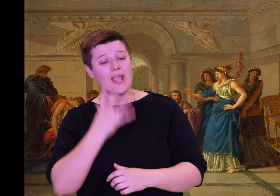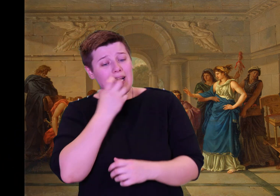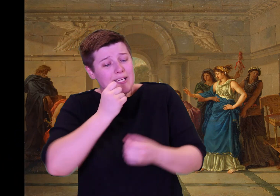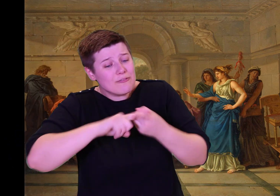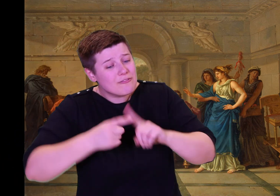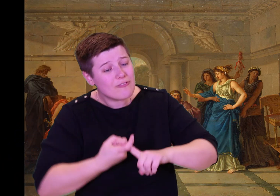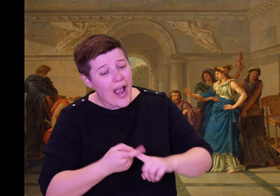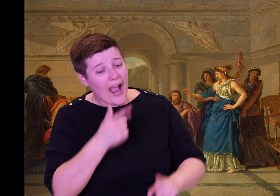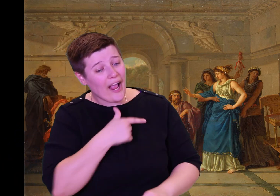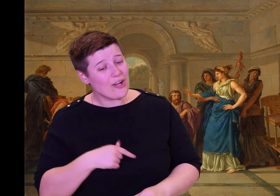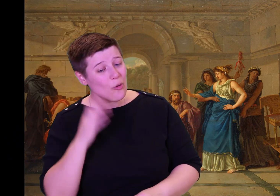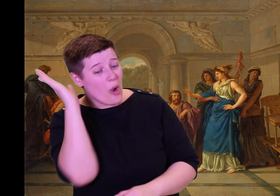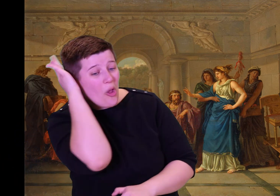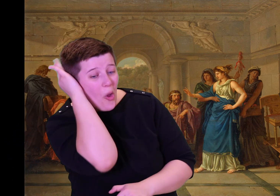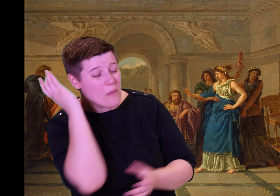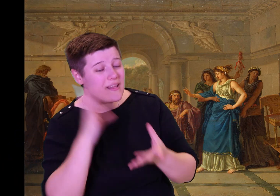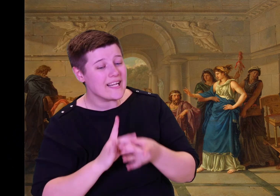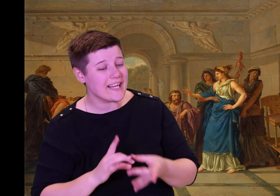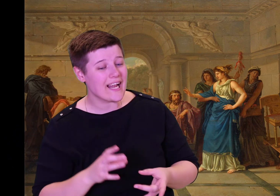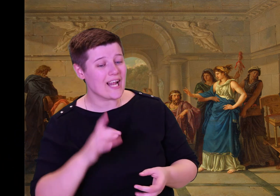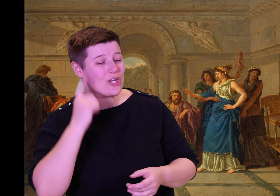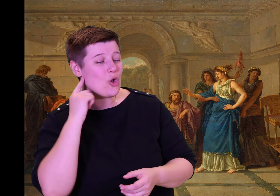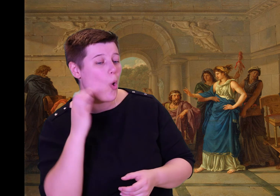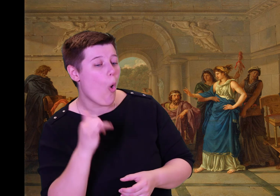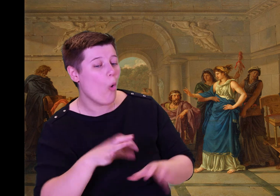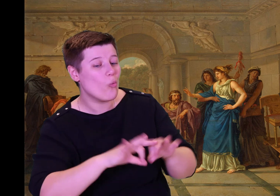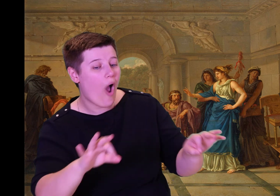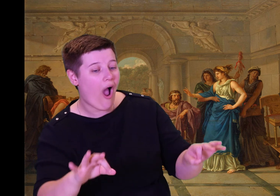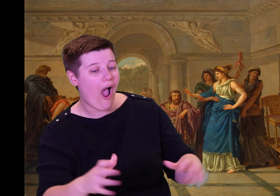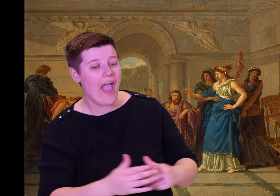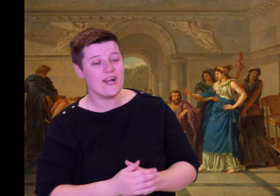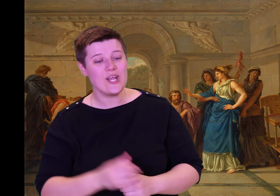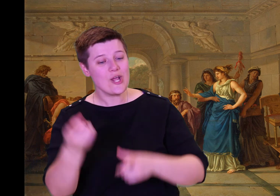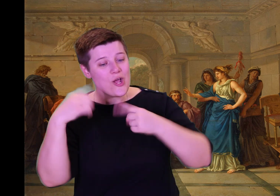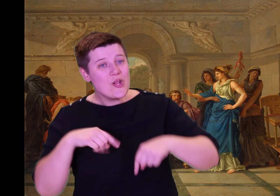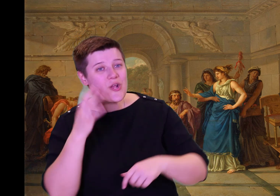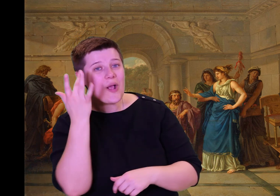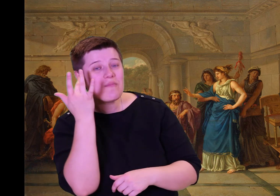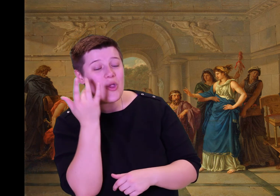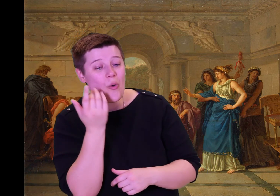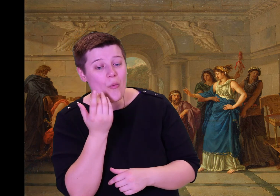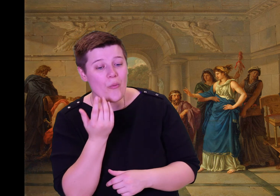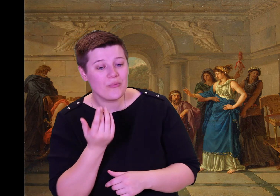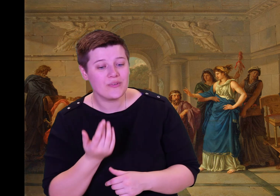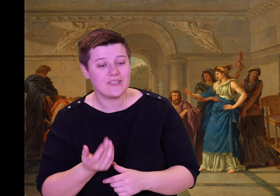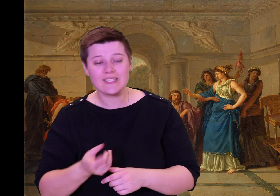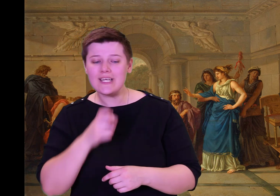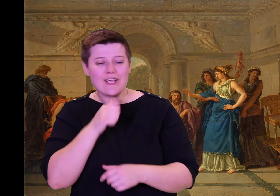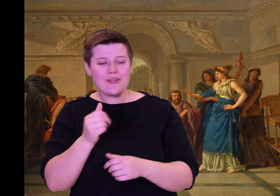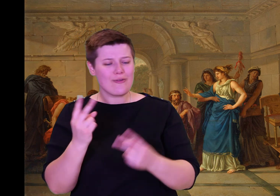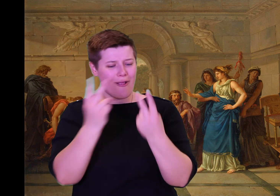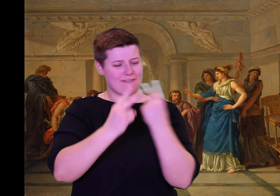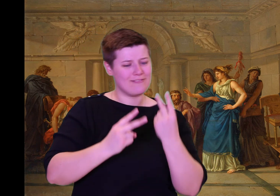No human town is near here, where gods get fine sacrifices. Still, none can sway